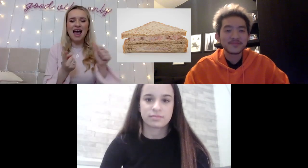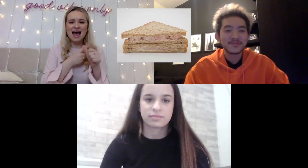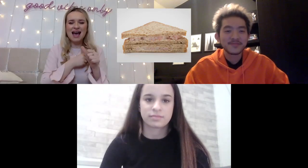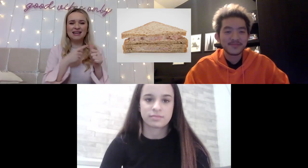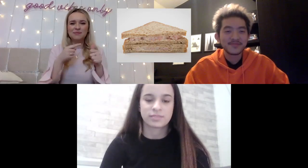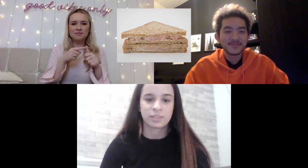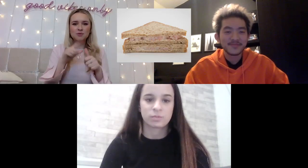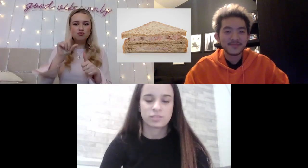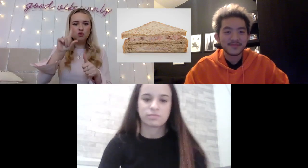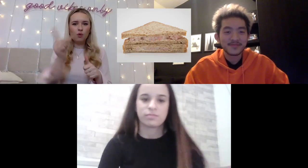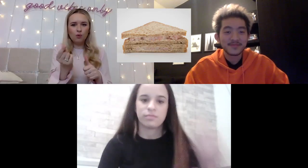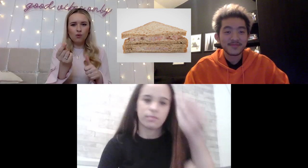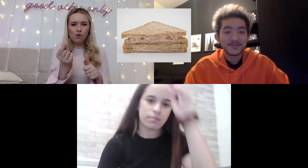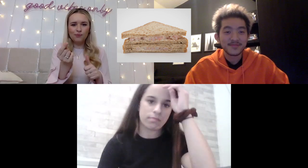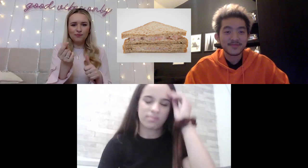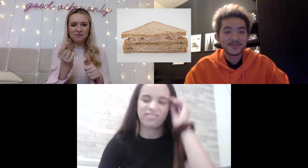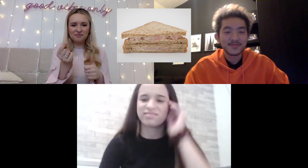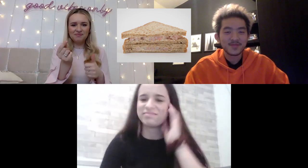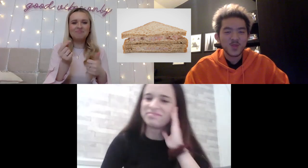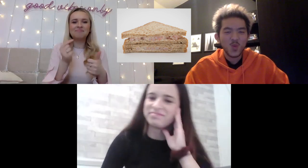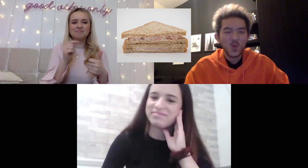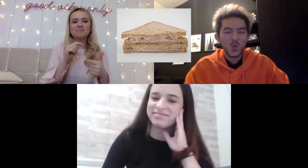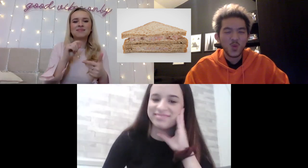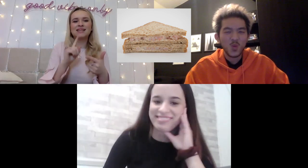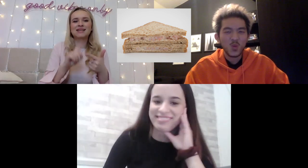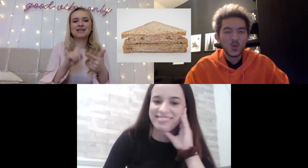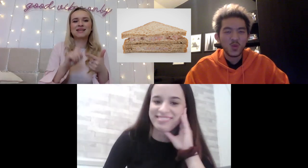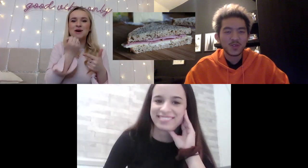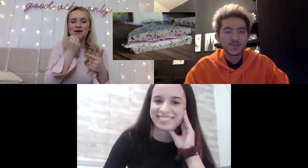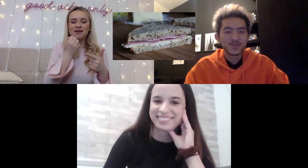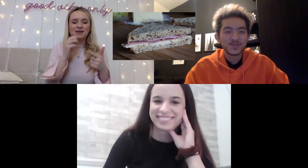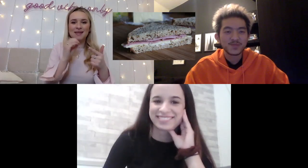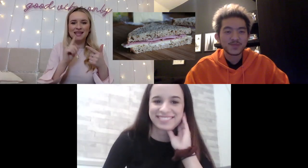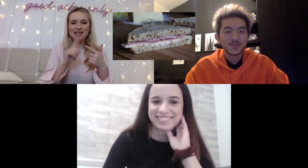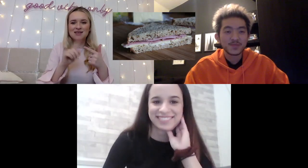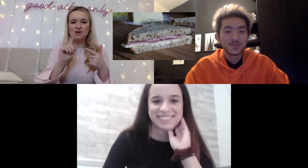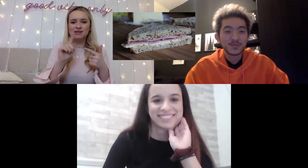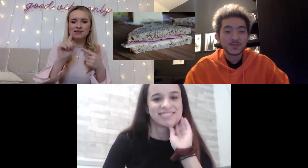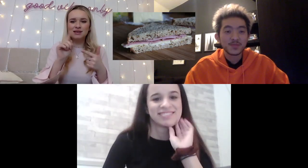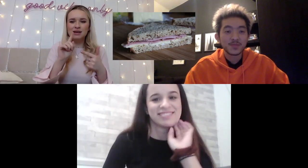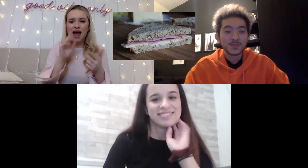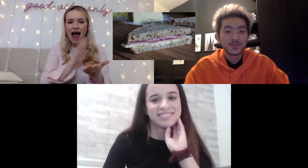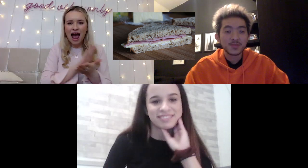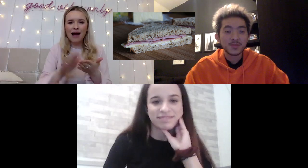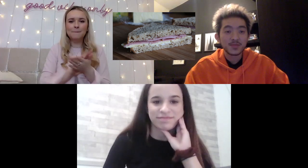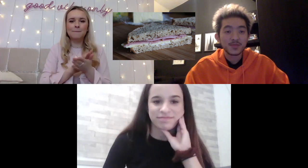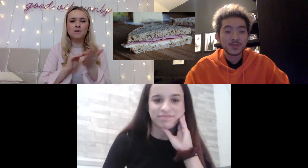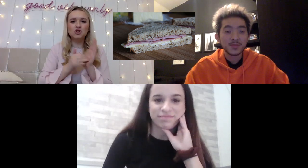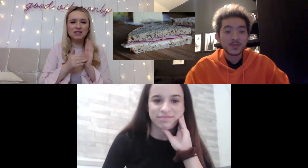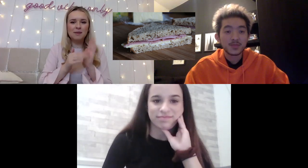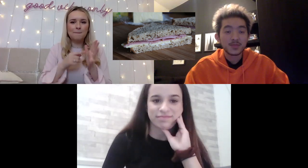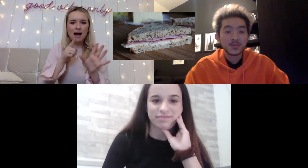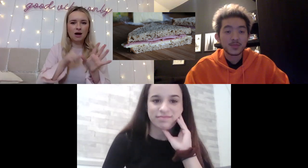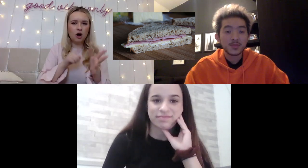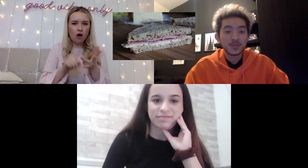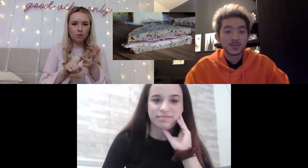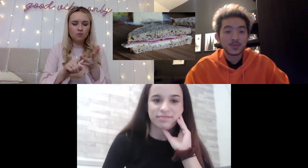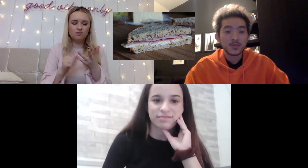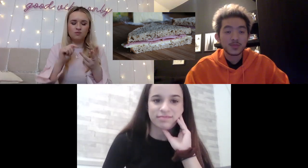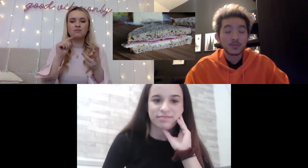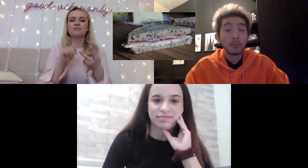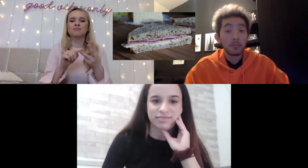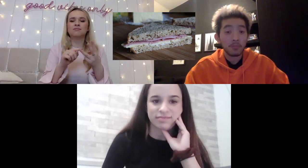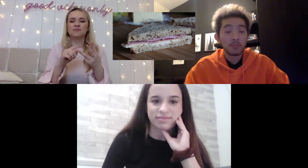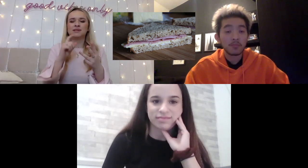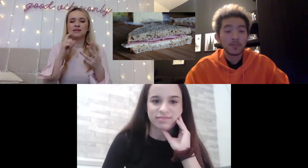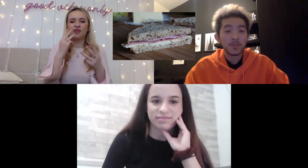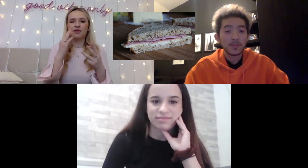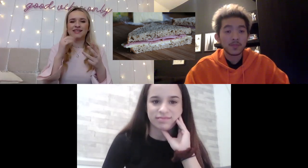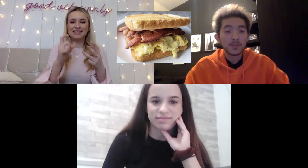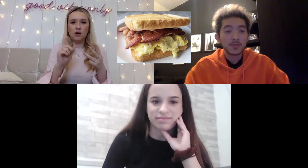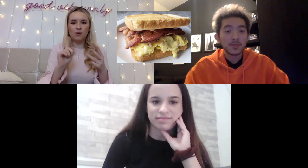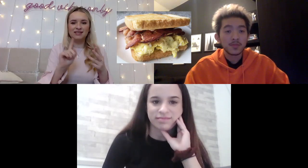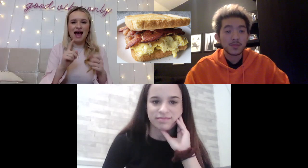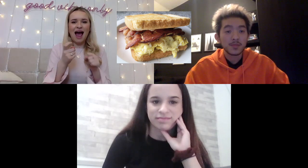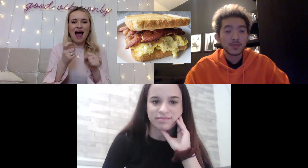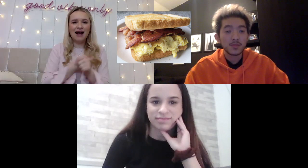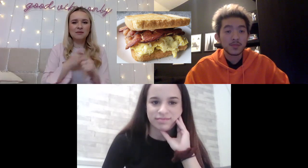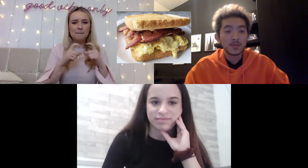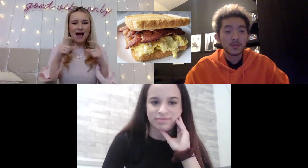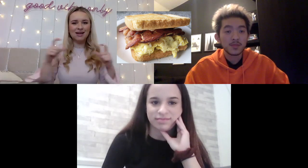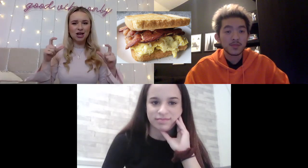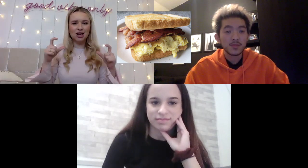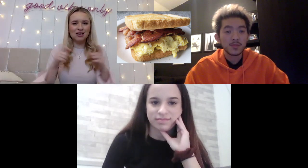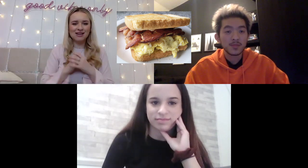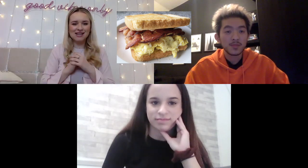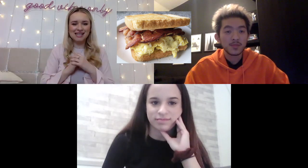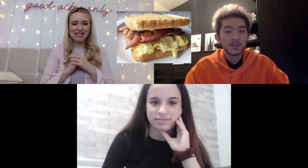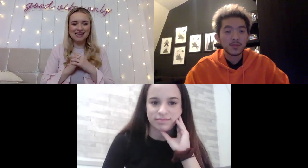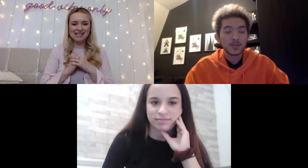A - Prawn B - Ham and cheese mayo C - Egg and bacon